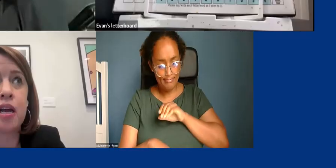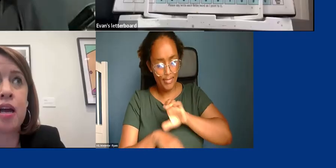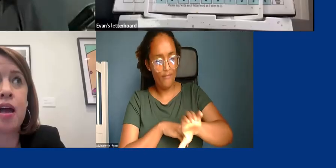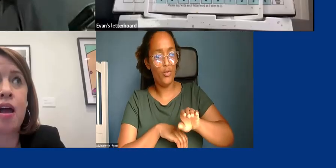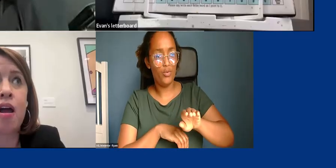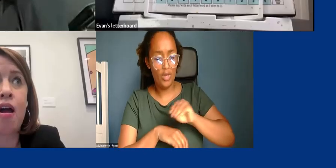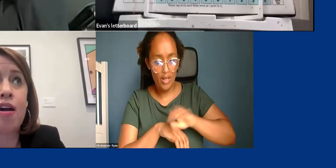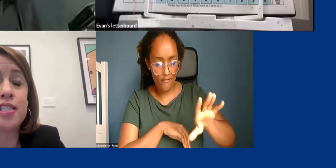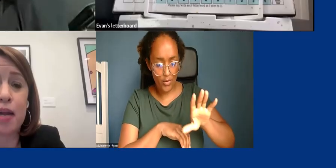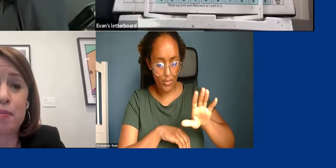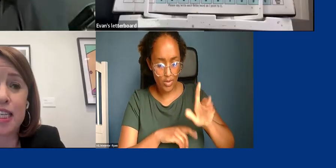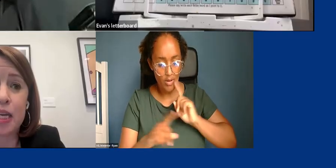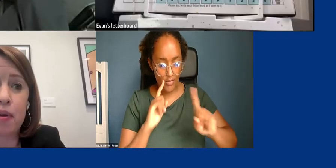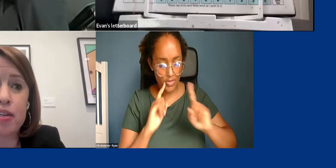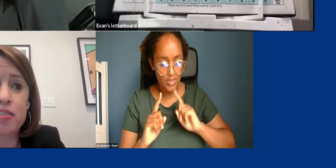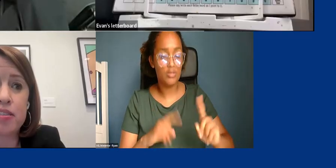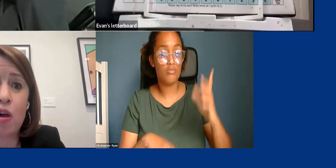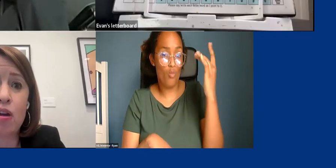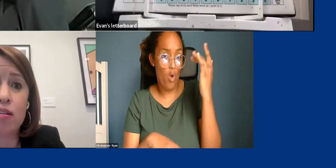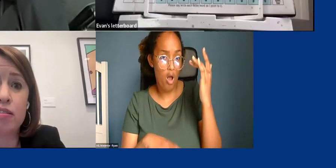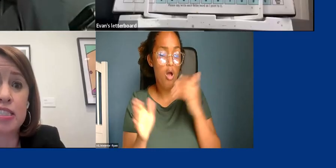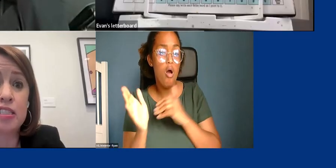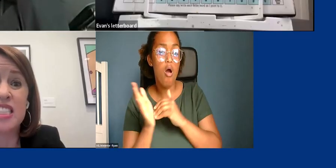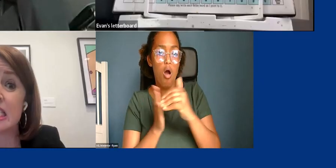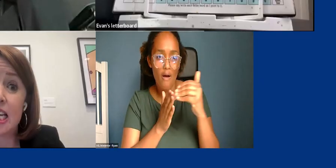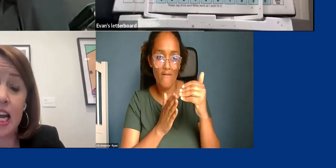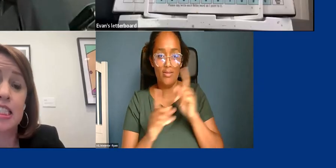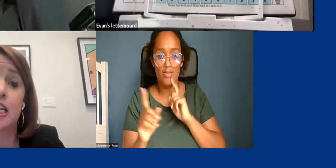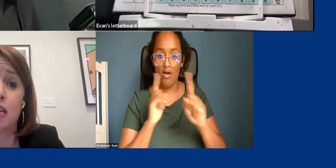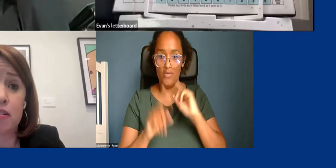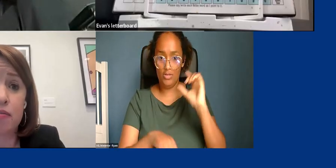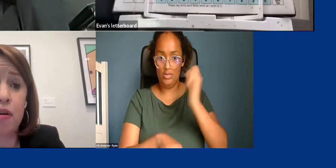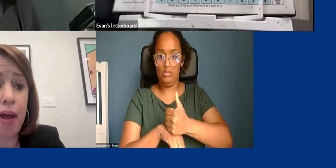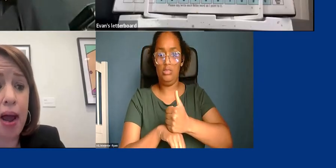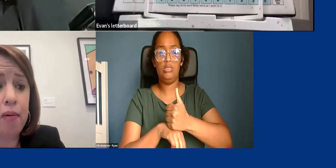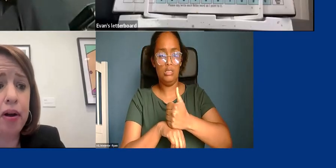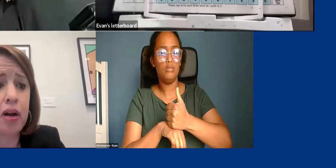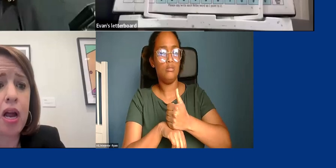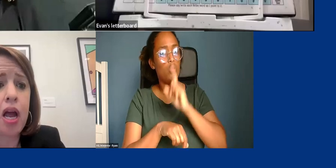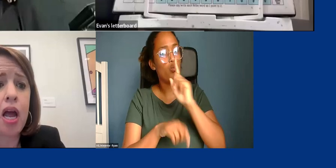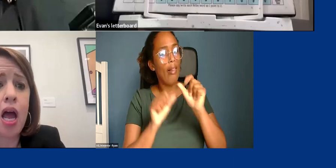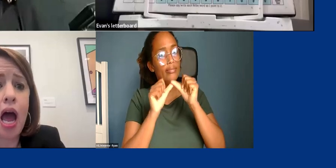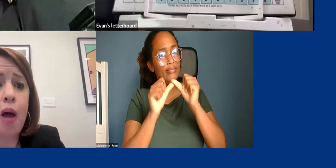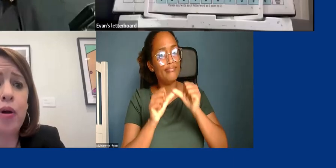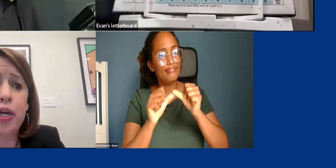are set up to keep us just disconnected from power I